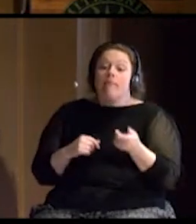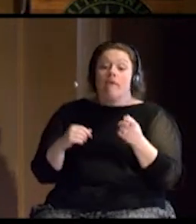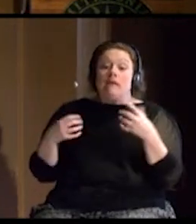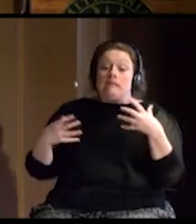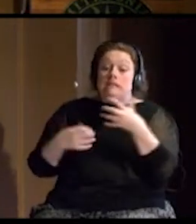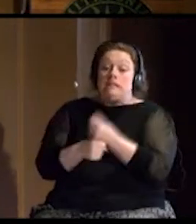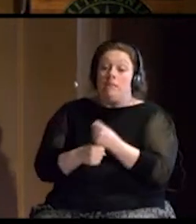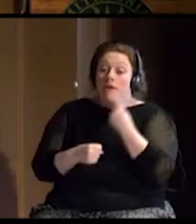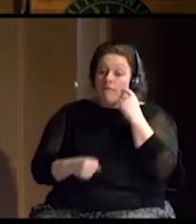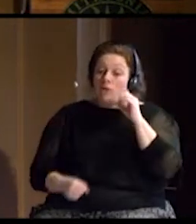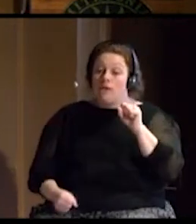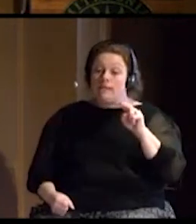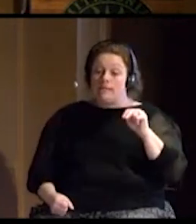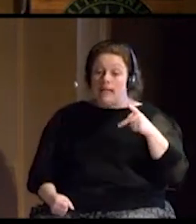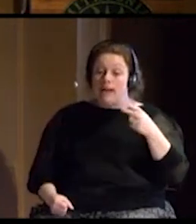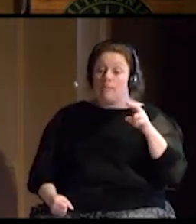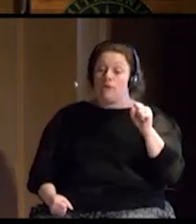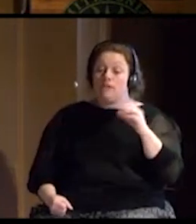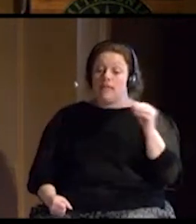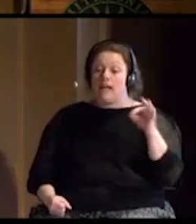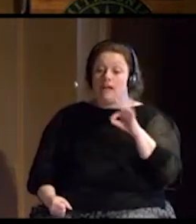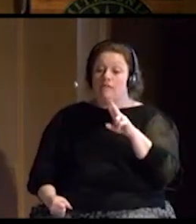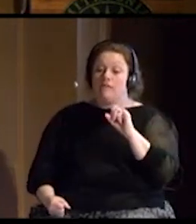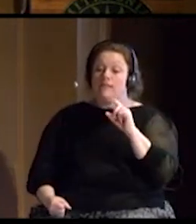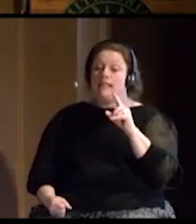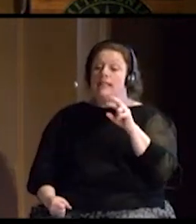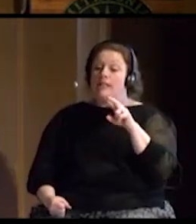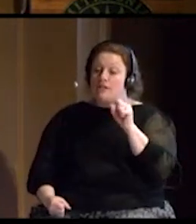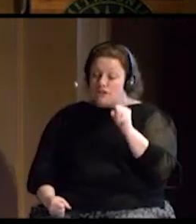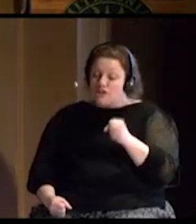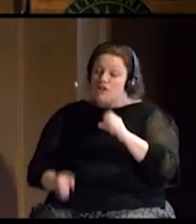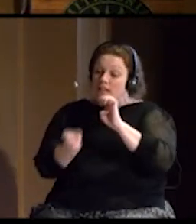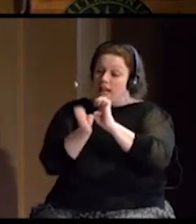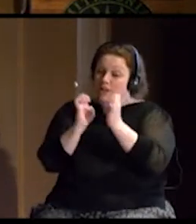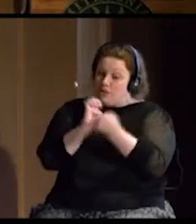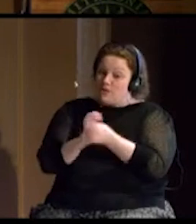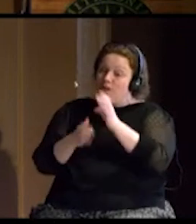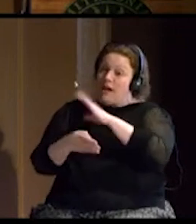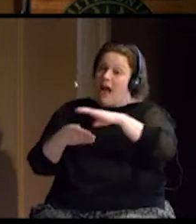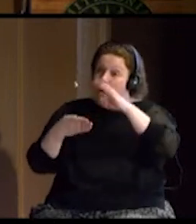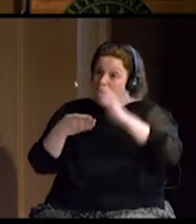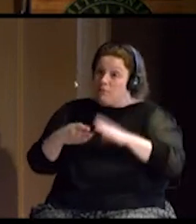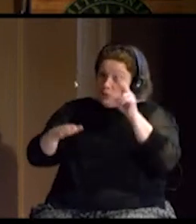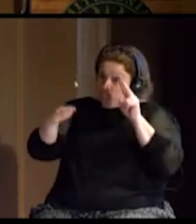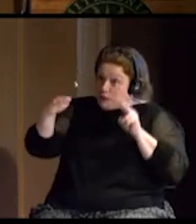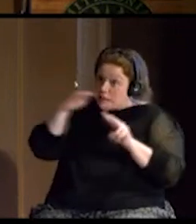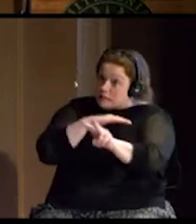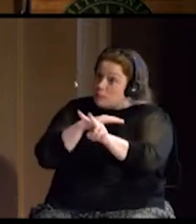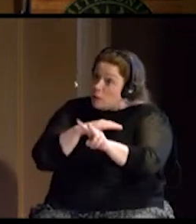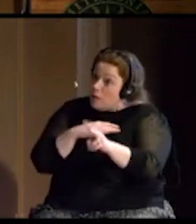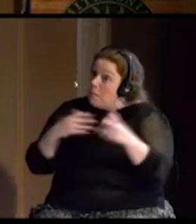returning to the initial question of whether evolutionary outcomes are predictable, the answer is mostly so.